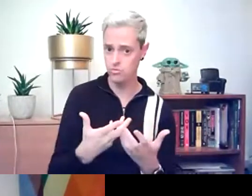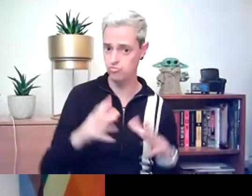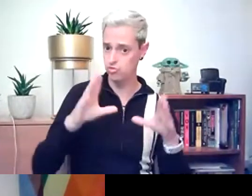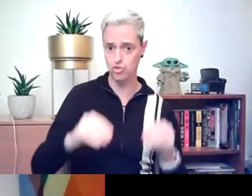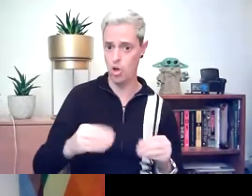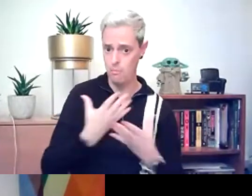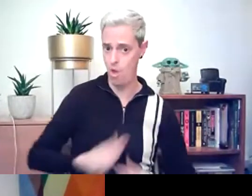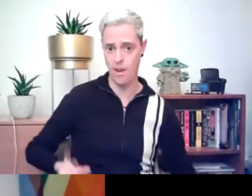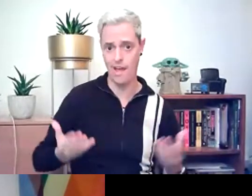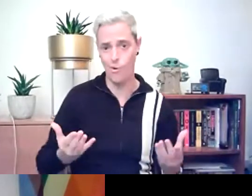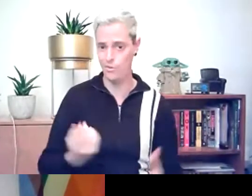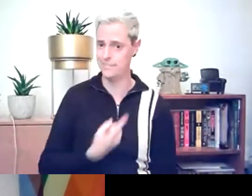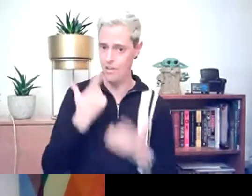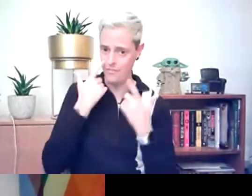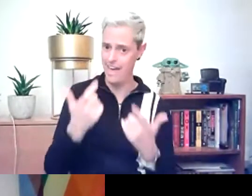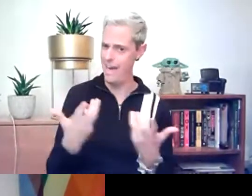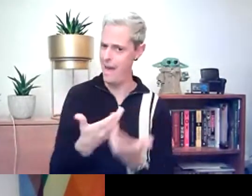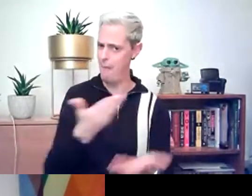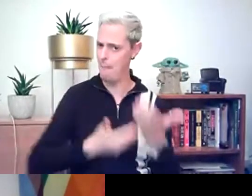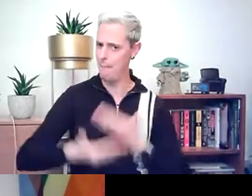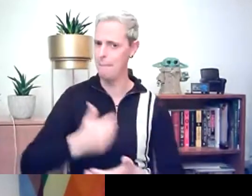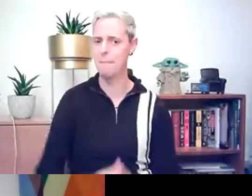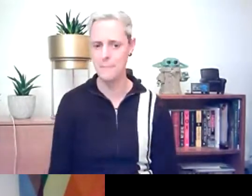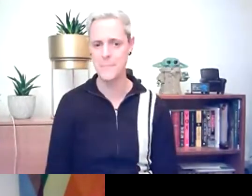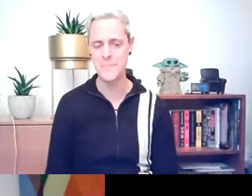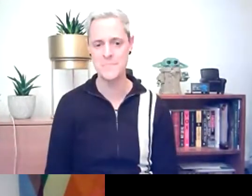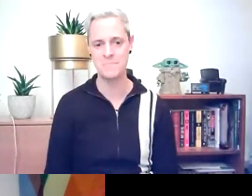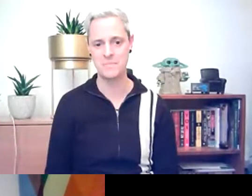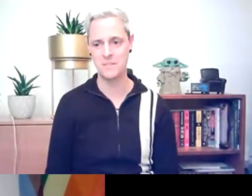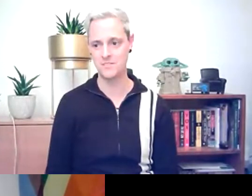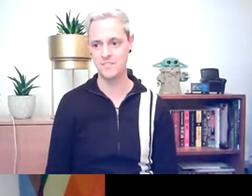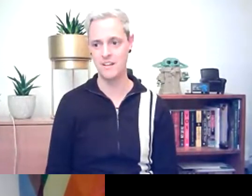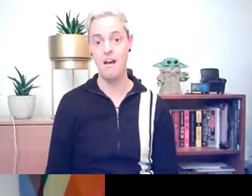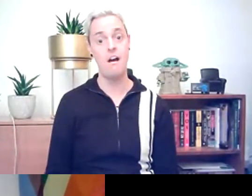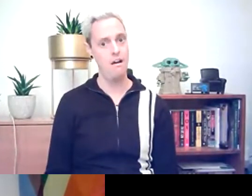do some self care really. 18:25:44 I mean, obviously there's so much